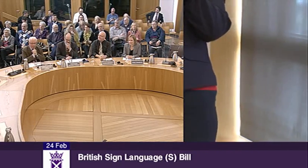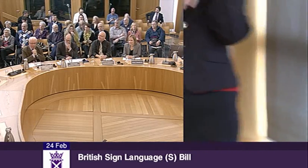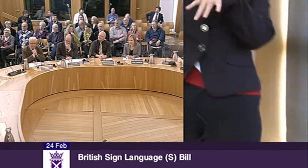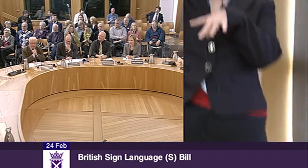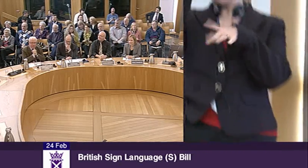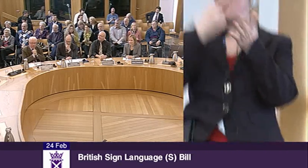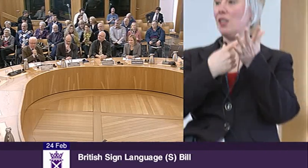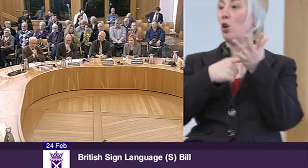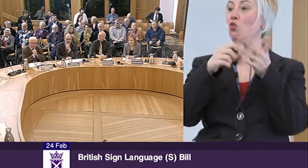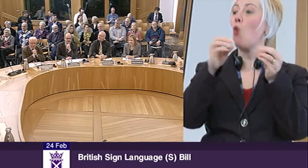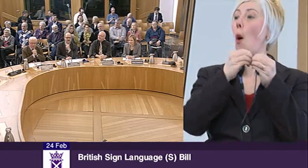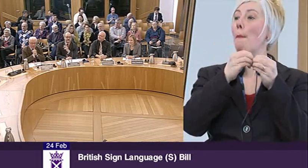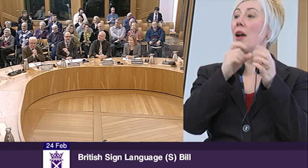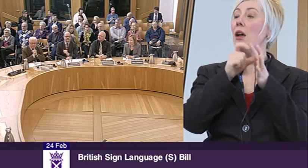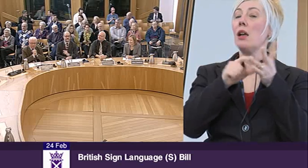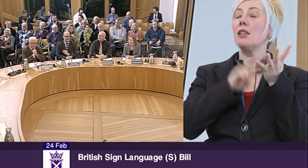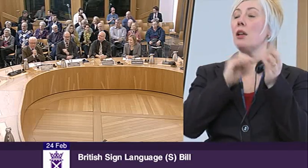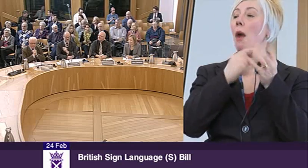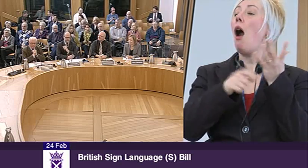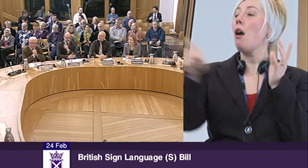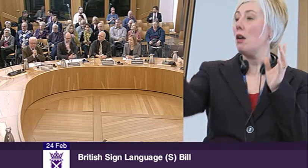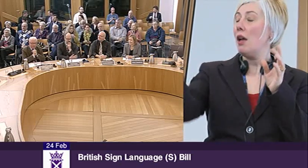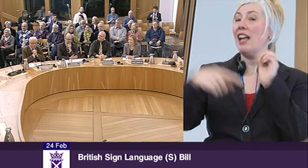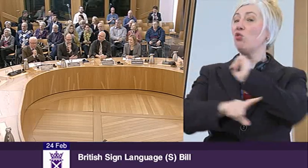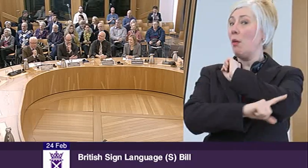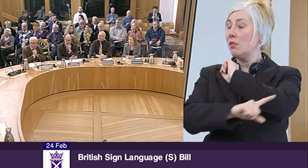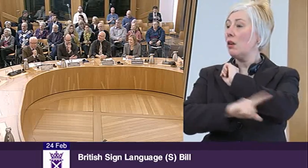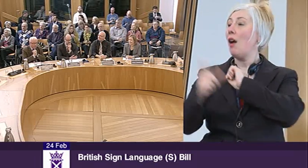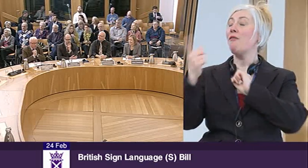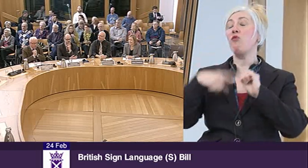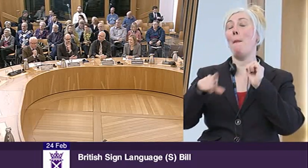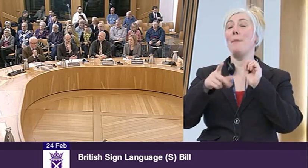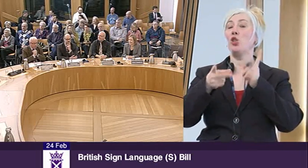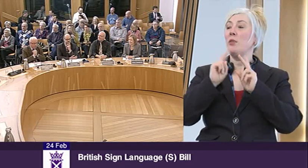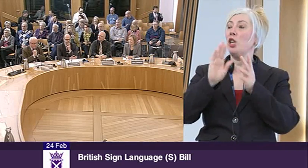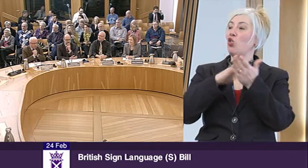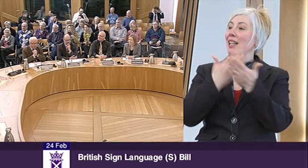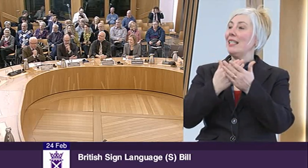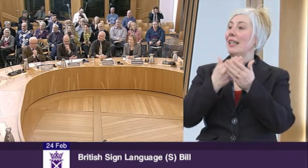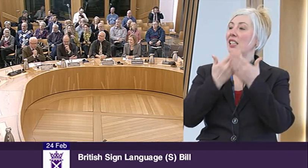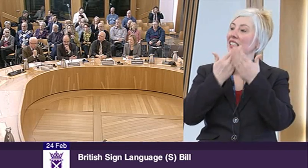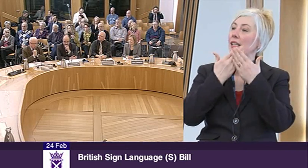University of Edinburgh; and Professor Graham Turner, chair of translation and interpreting